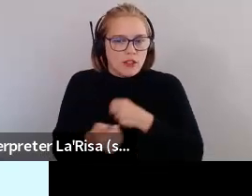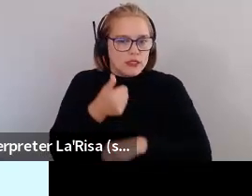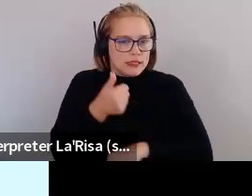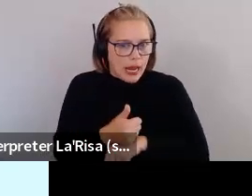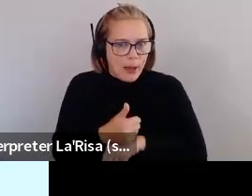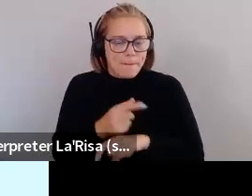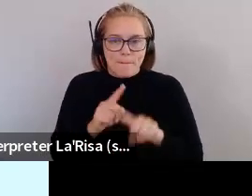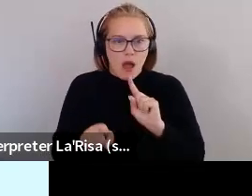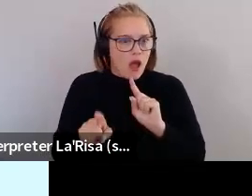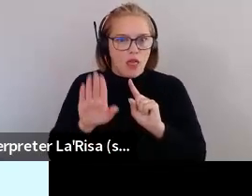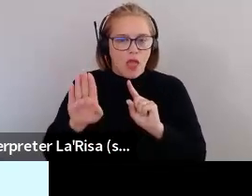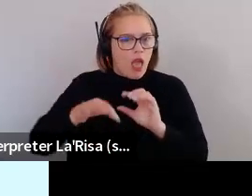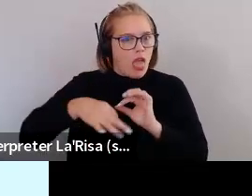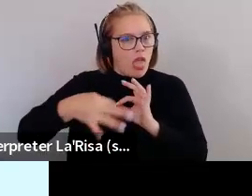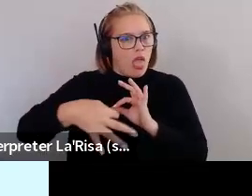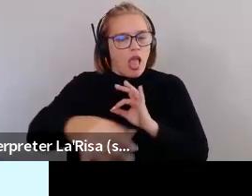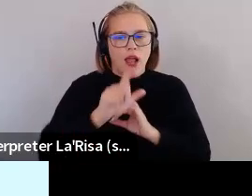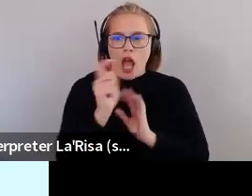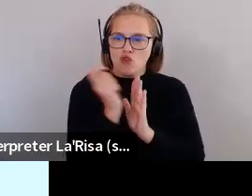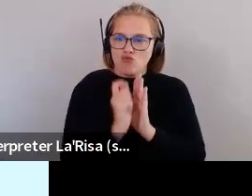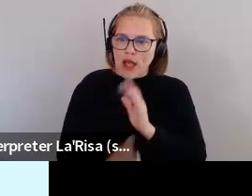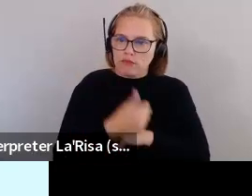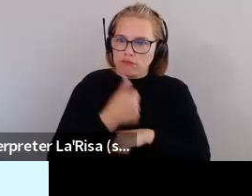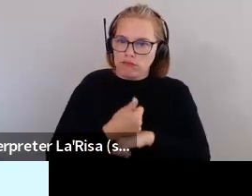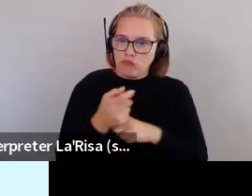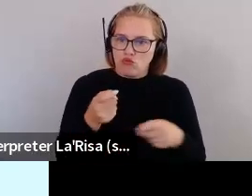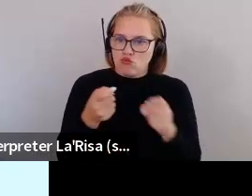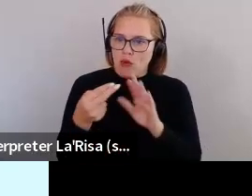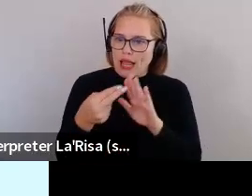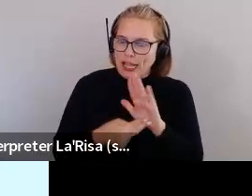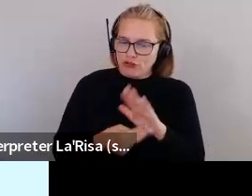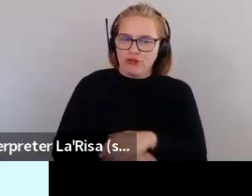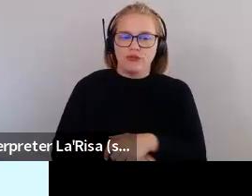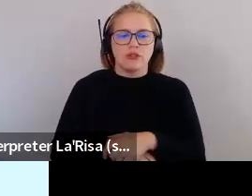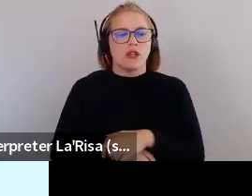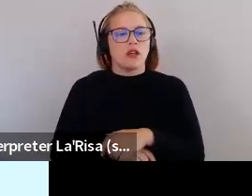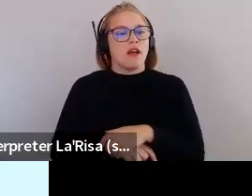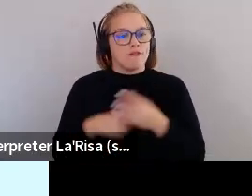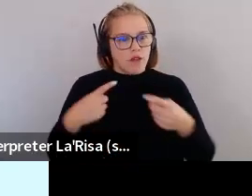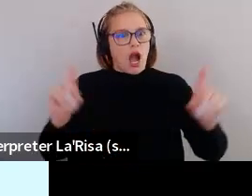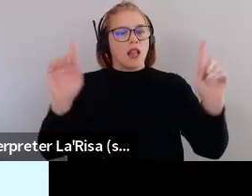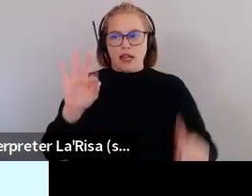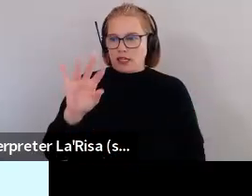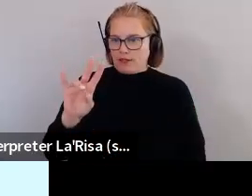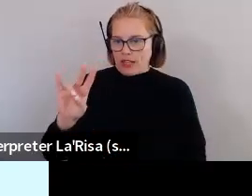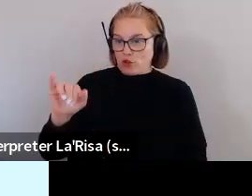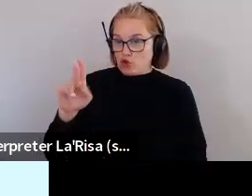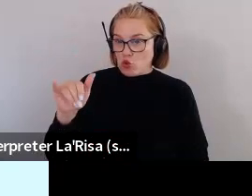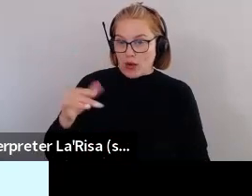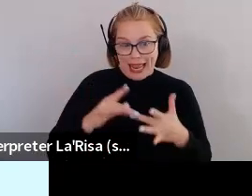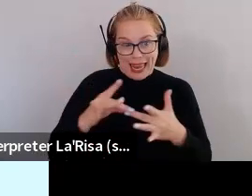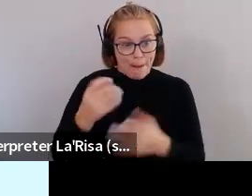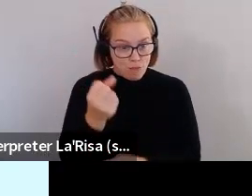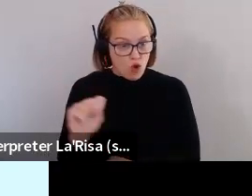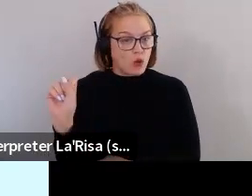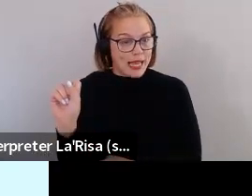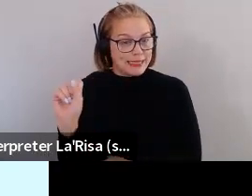with the, but it could not be implemented until the regulations were